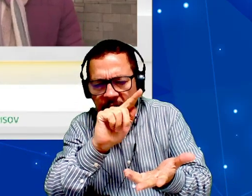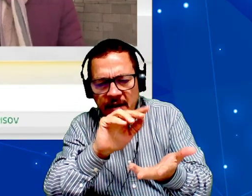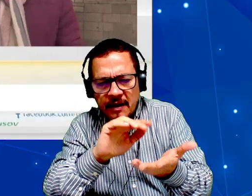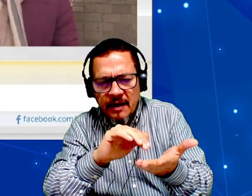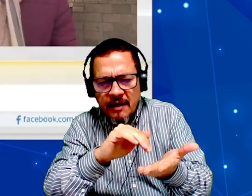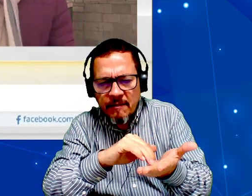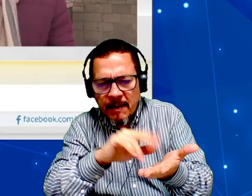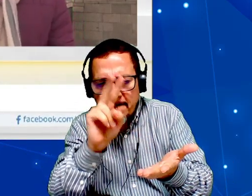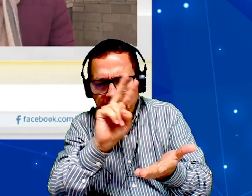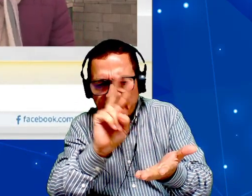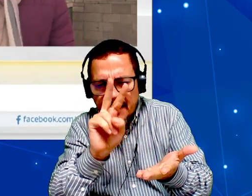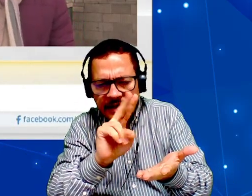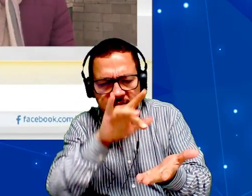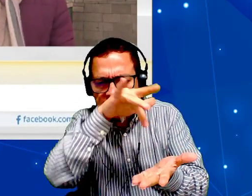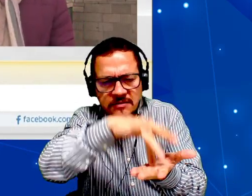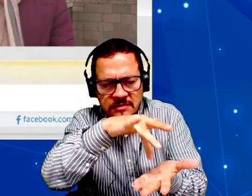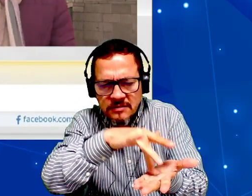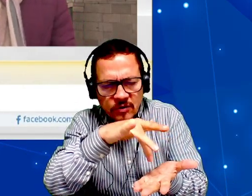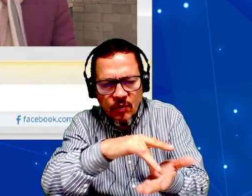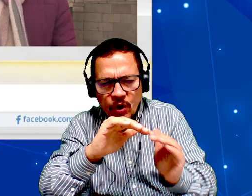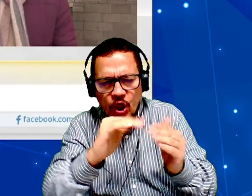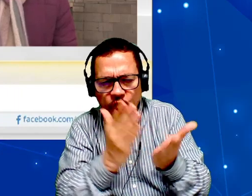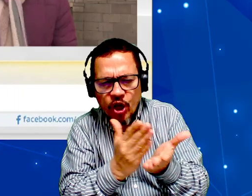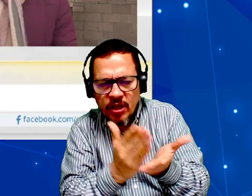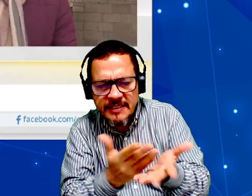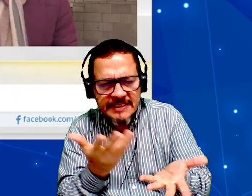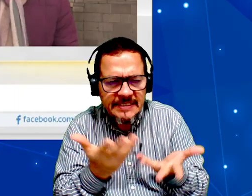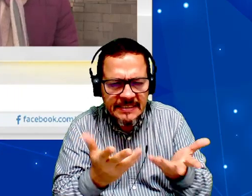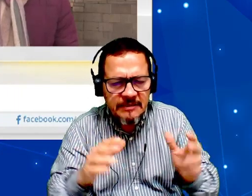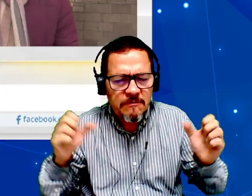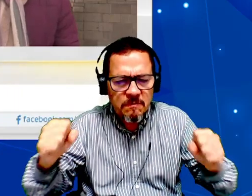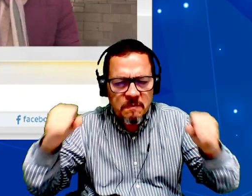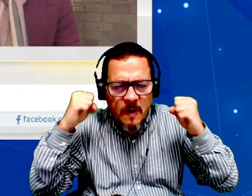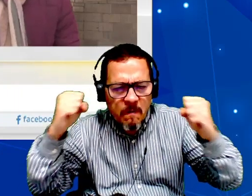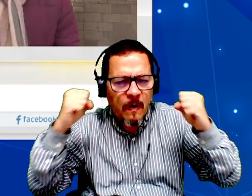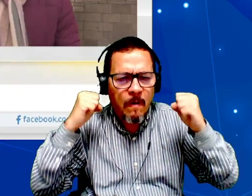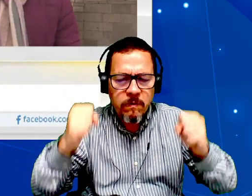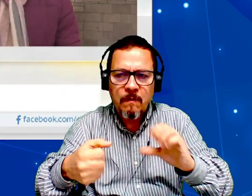signs up to the Paris agreement. I think on various things that you want to see changed.